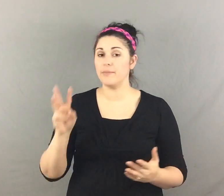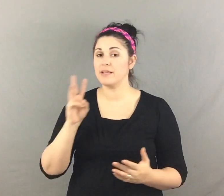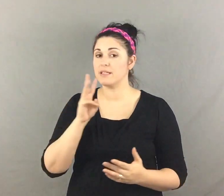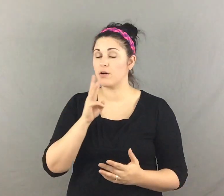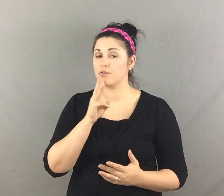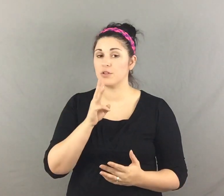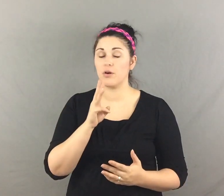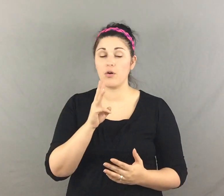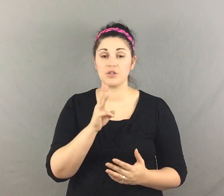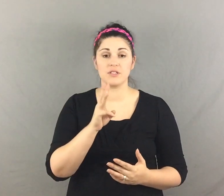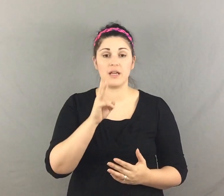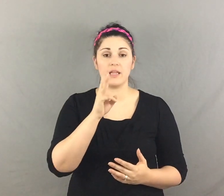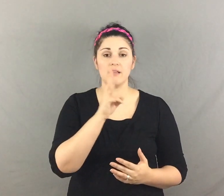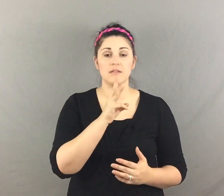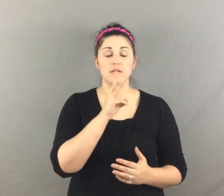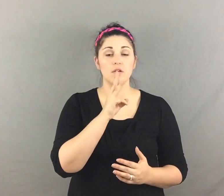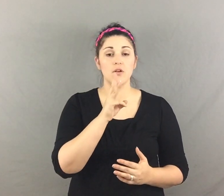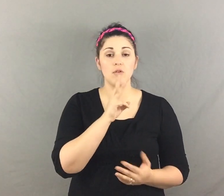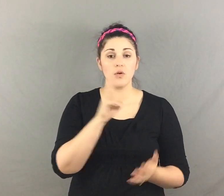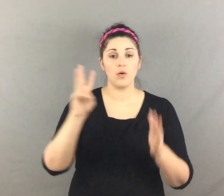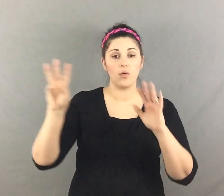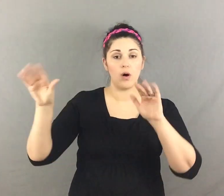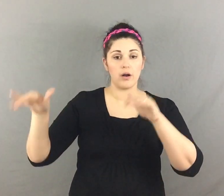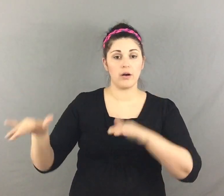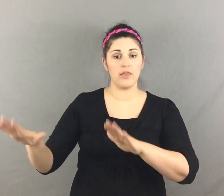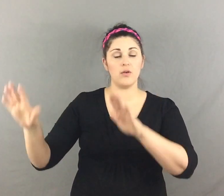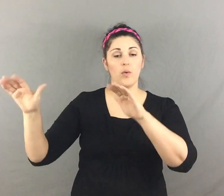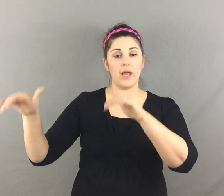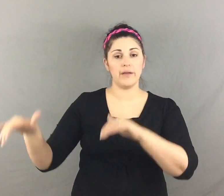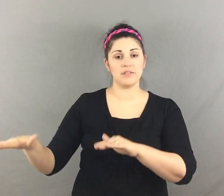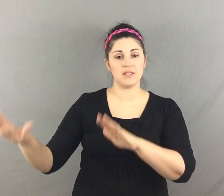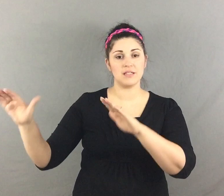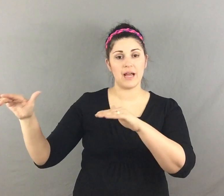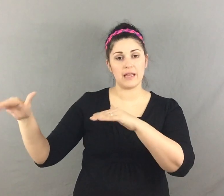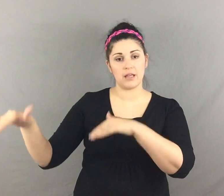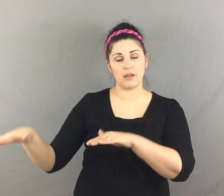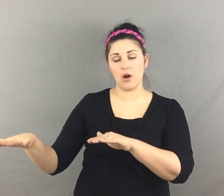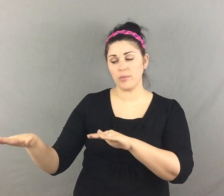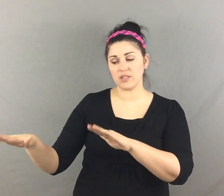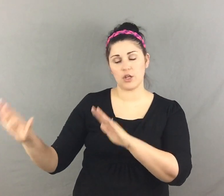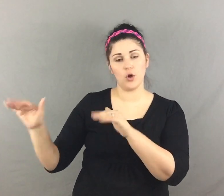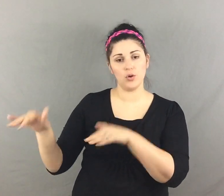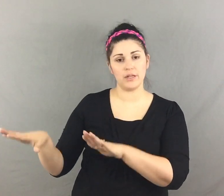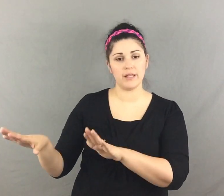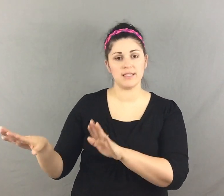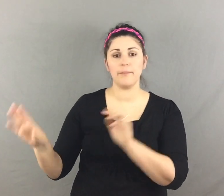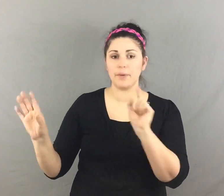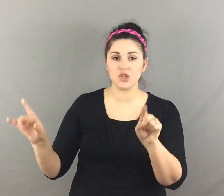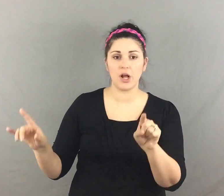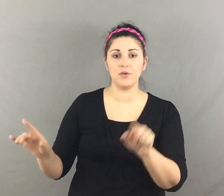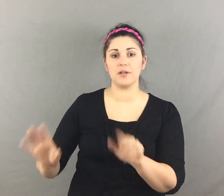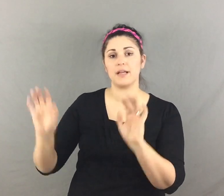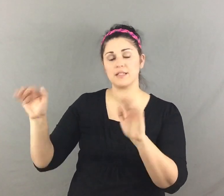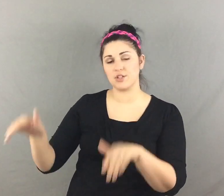you may see ocean ocean sign like this water and then waves the side like almost like your hula dancing but you're not hula dancing.